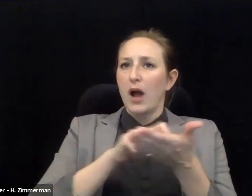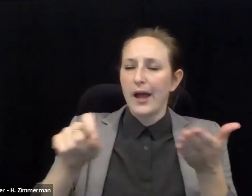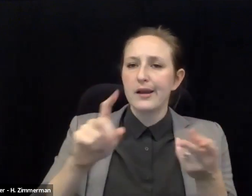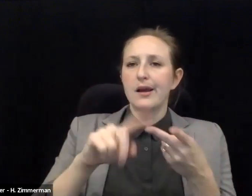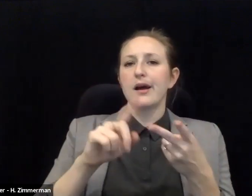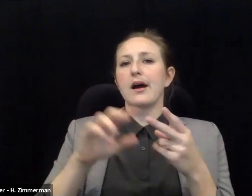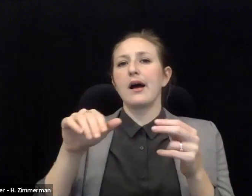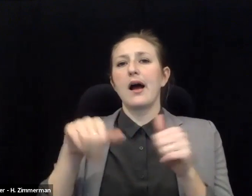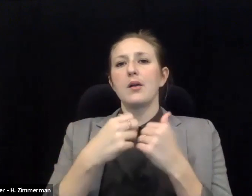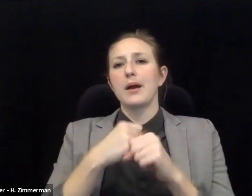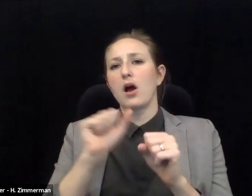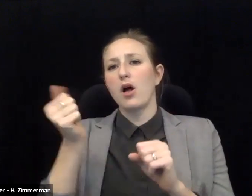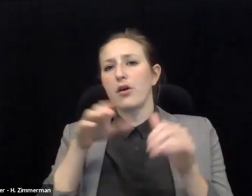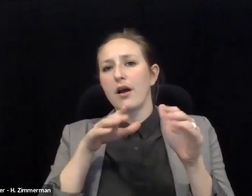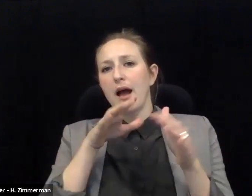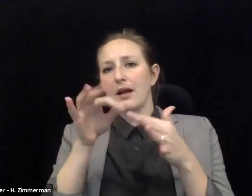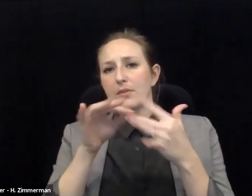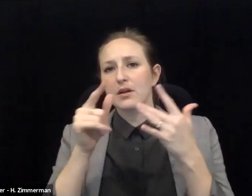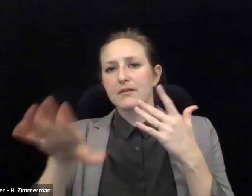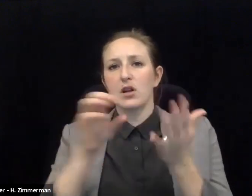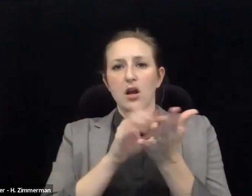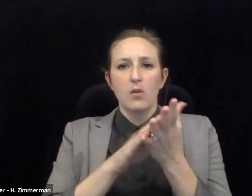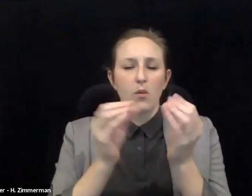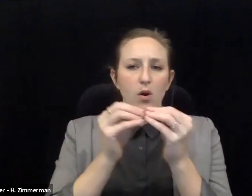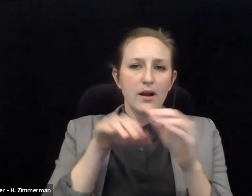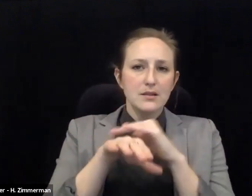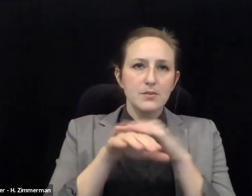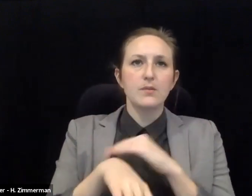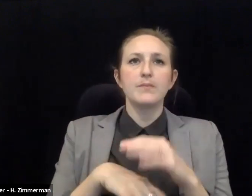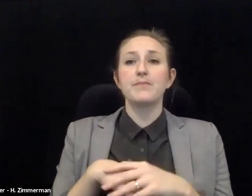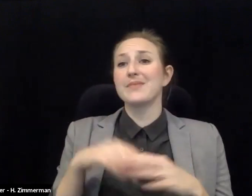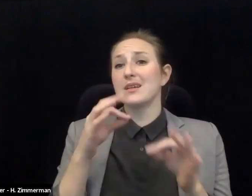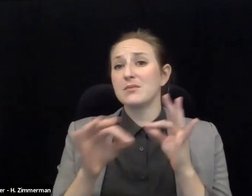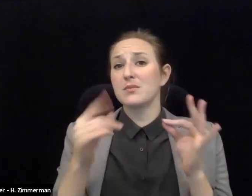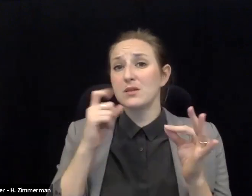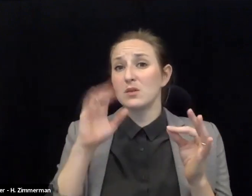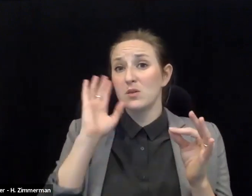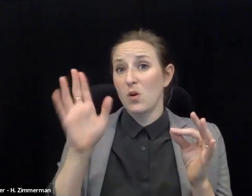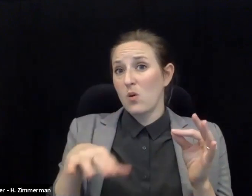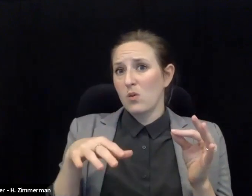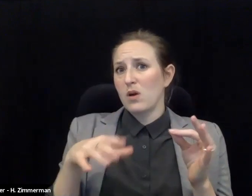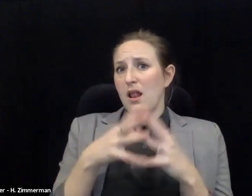documents more accessible, simply because while we know a lot about making documents videos etc